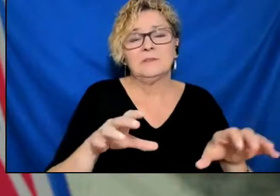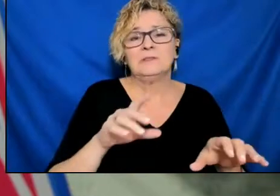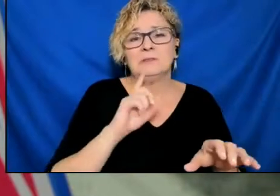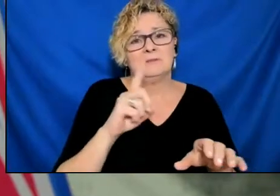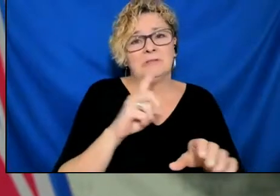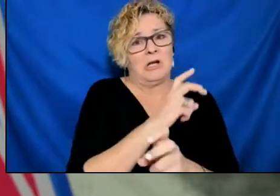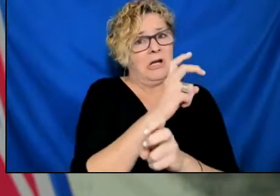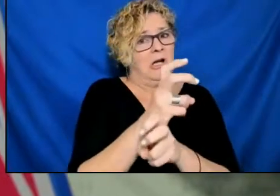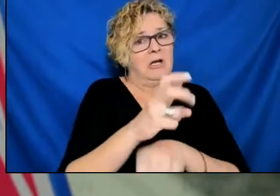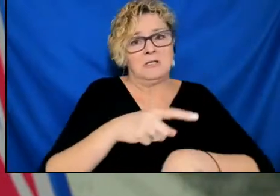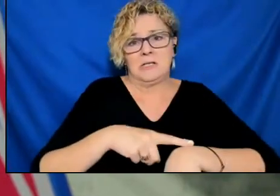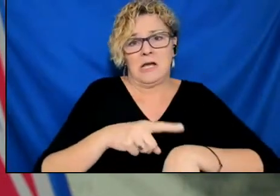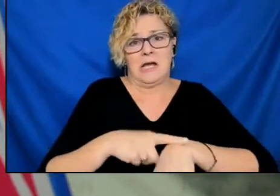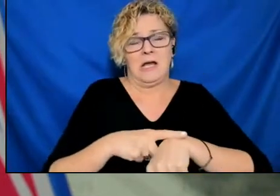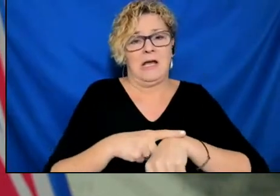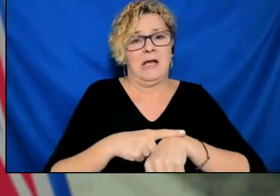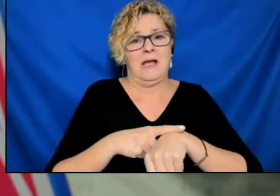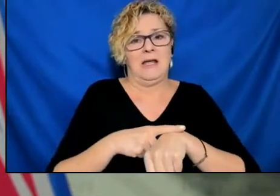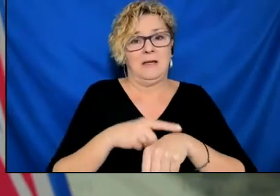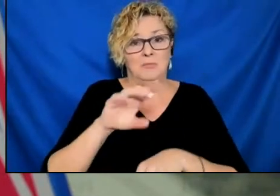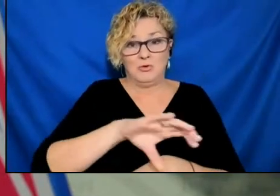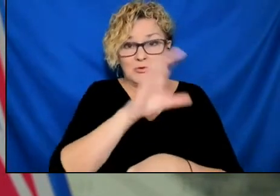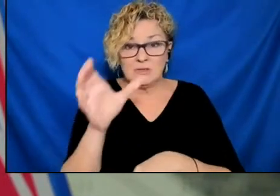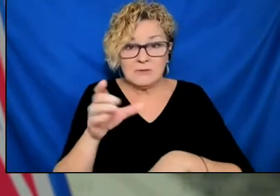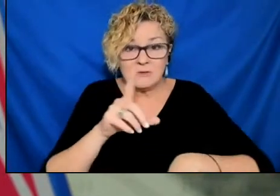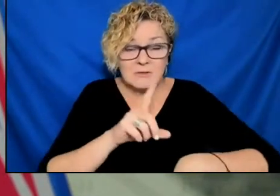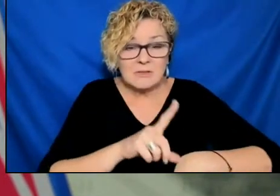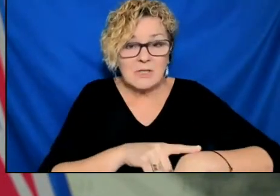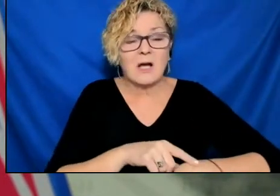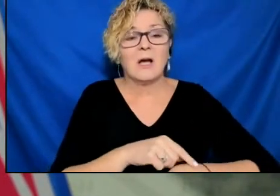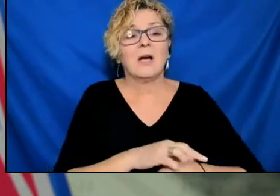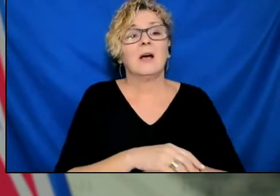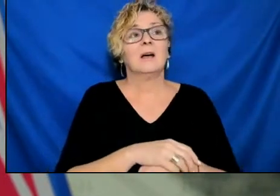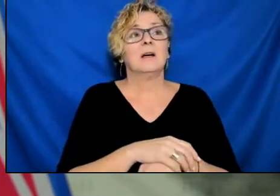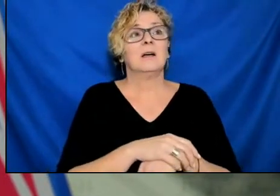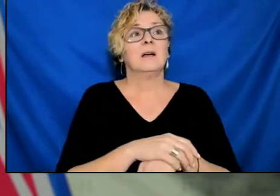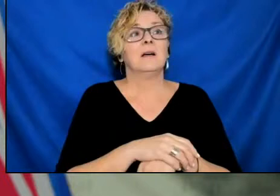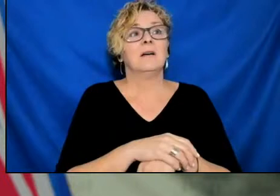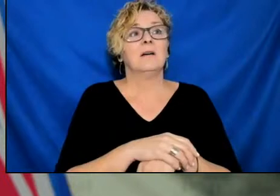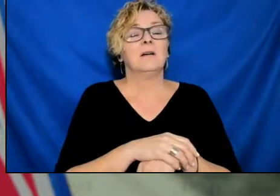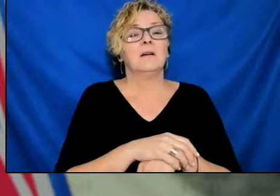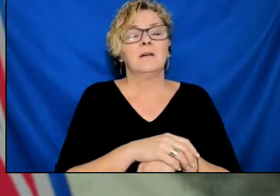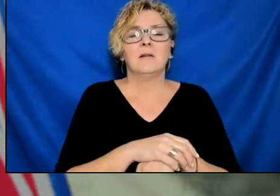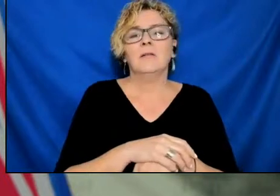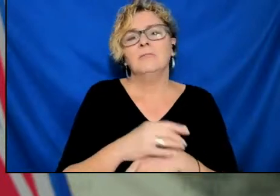challenging conditions. This Christmas weekend, while